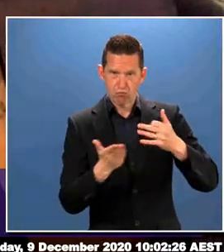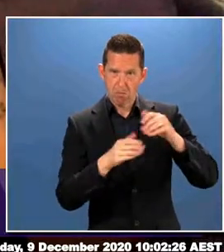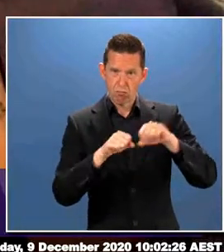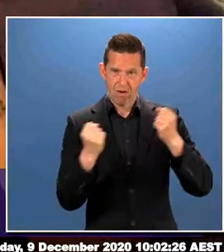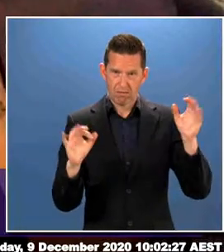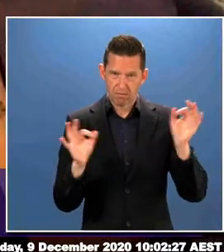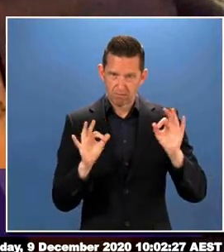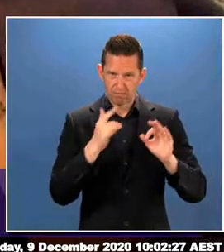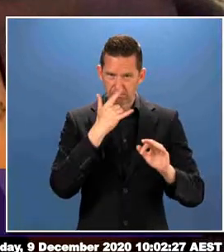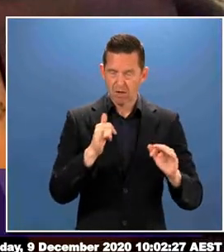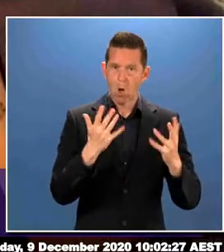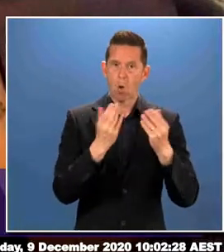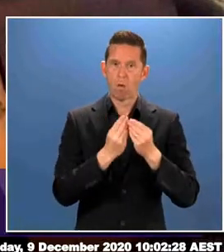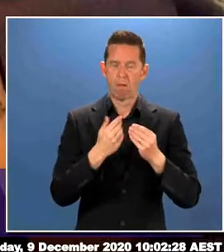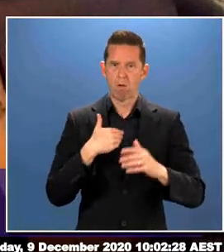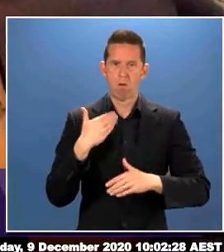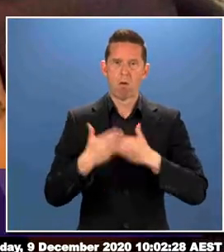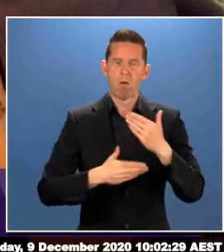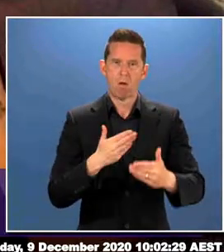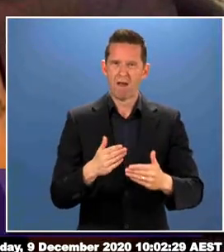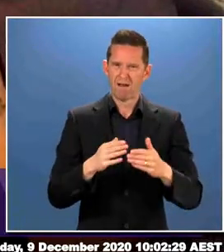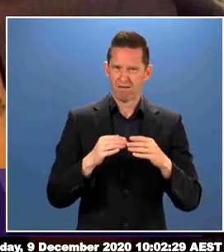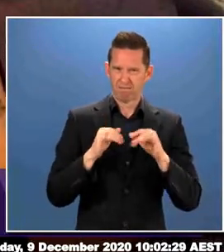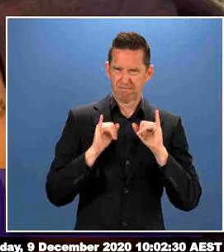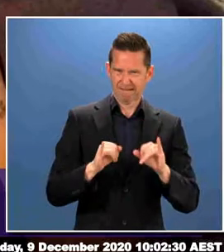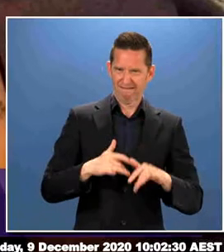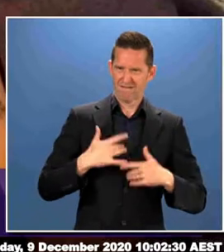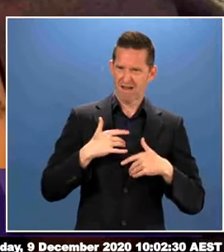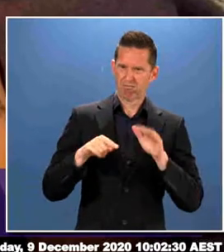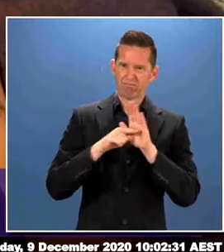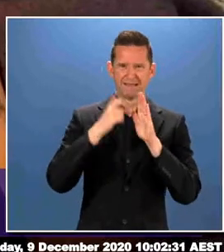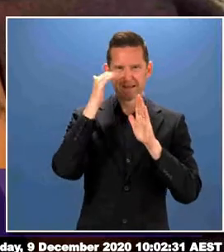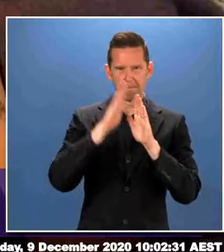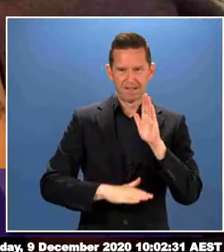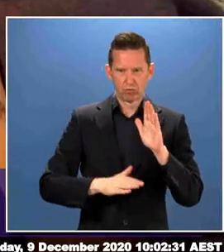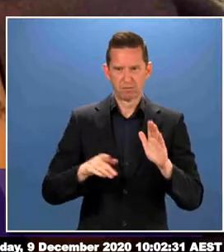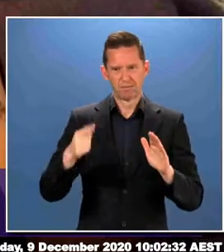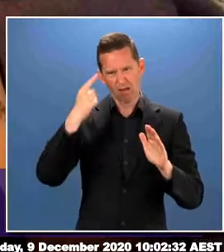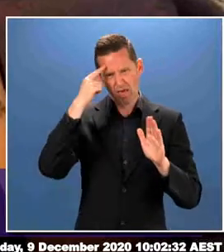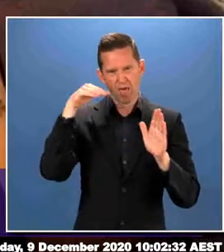directly triggered by this experience in the work environment. And like I touched on earlier, this was the person I was referring to